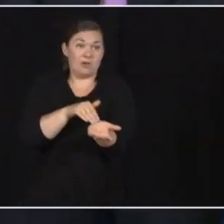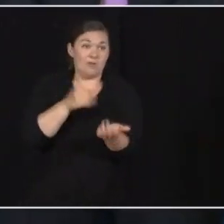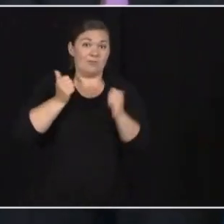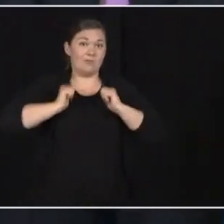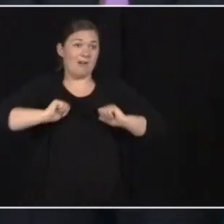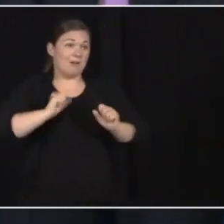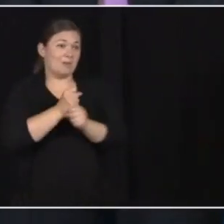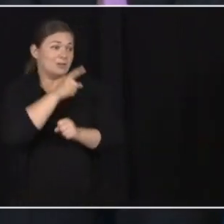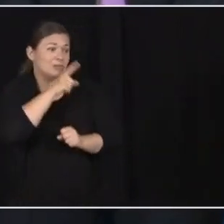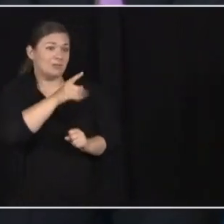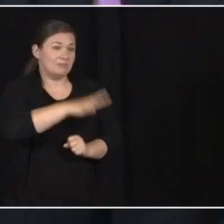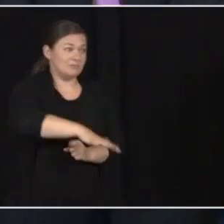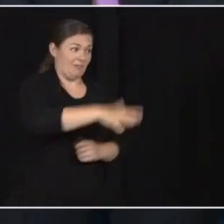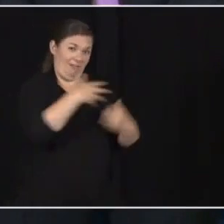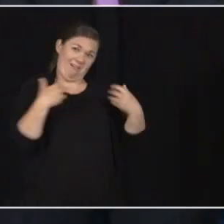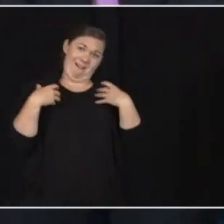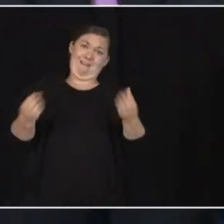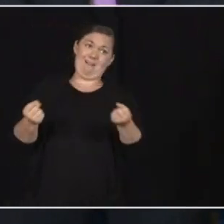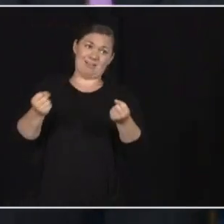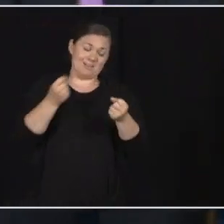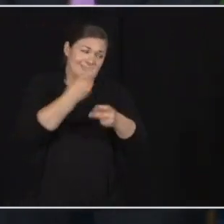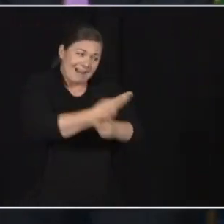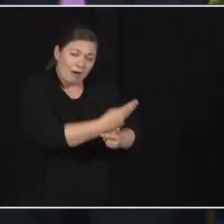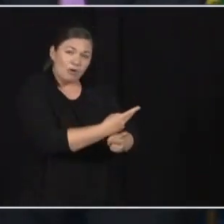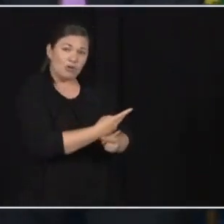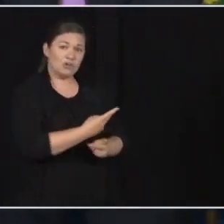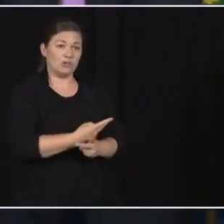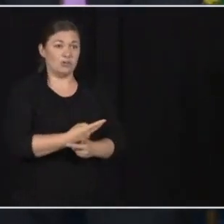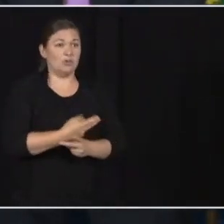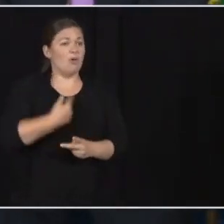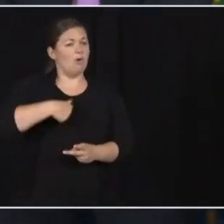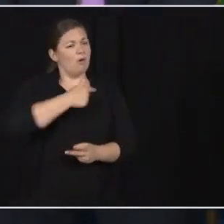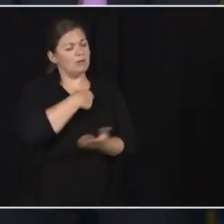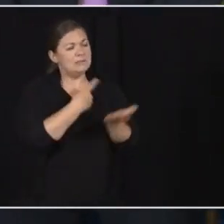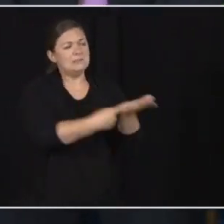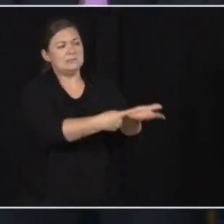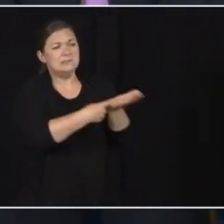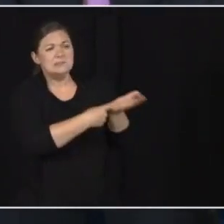the doctors down there that are trying to get everyone healthy and be cautious.